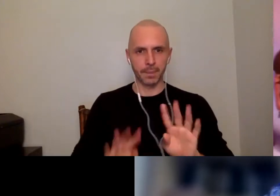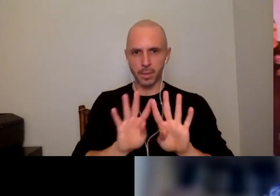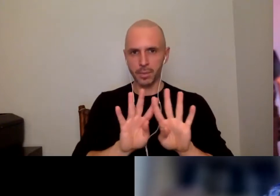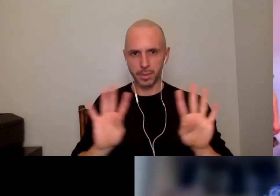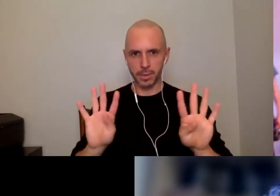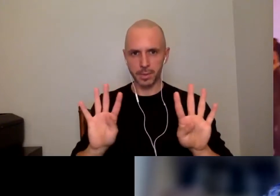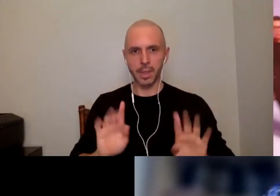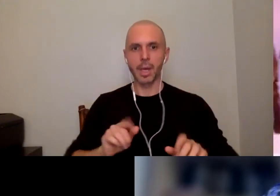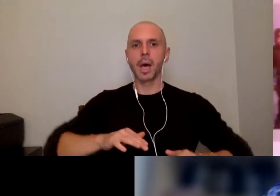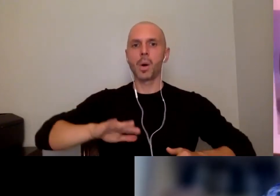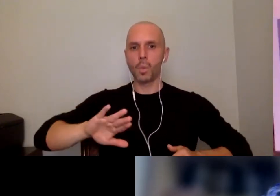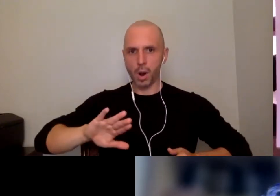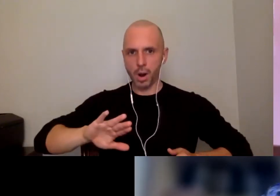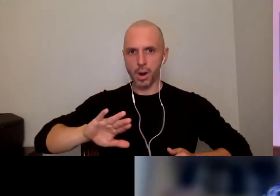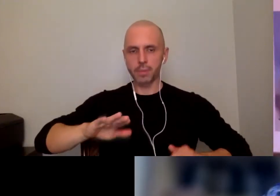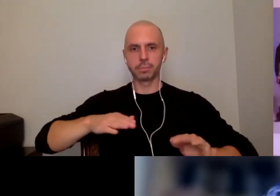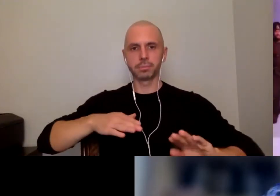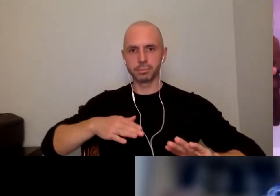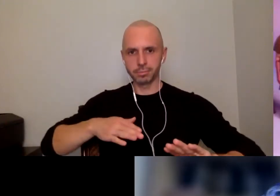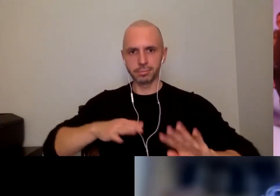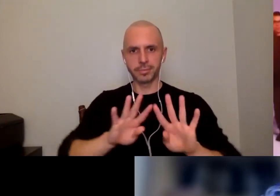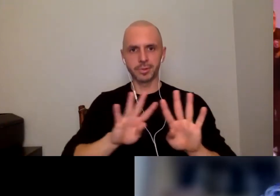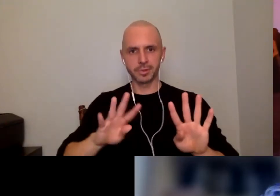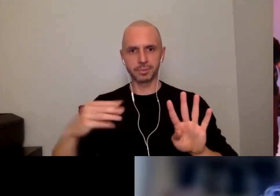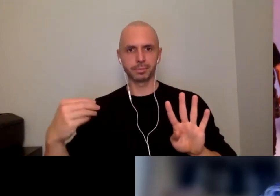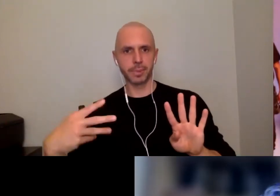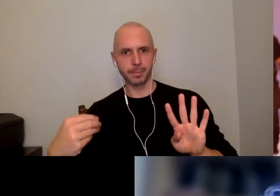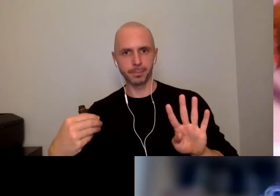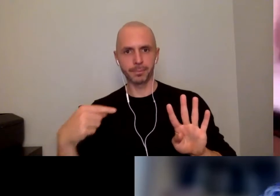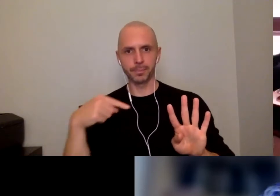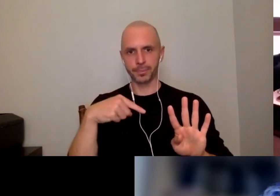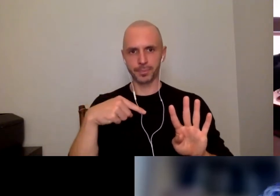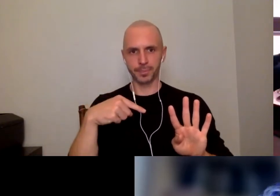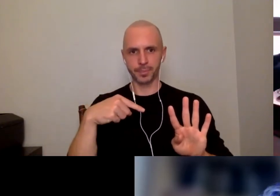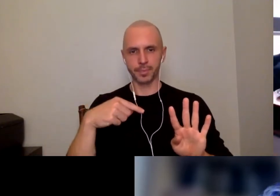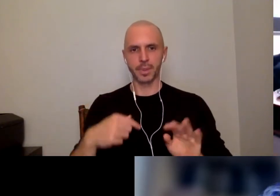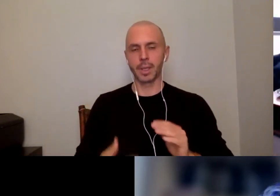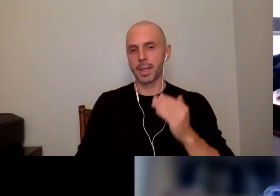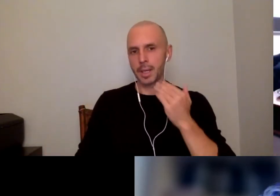to i don't know if it's always about the future because you know you know or what the avant-garde